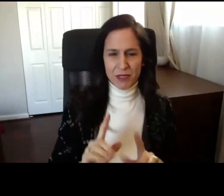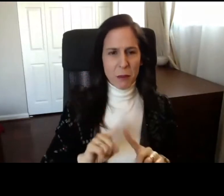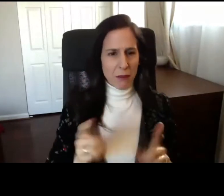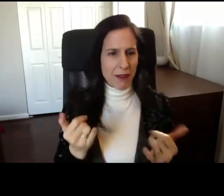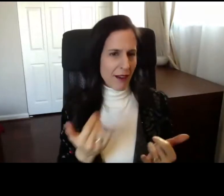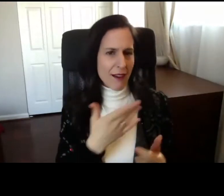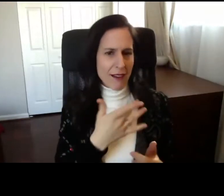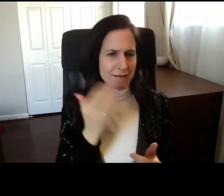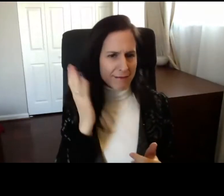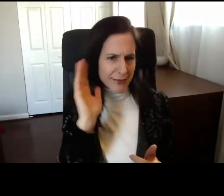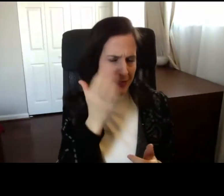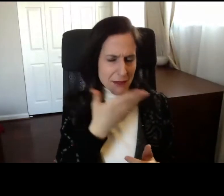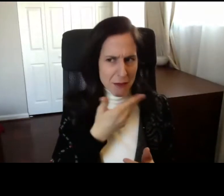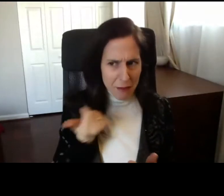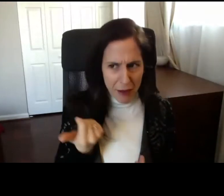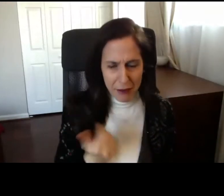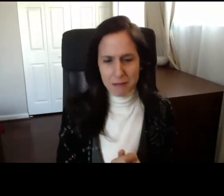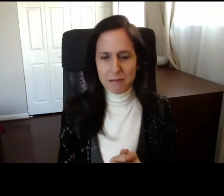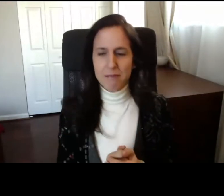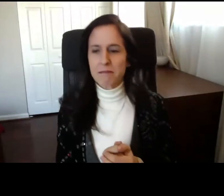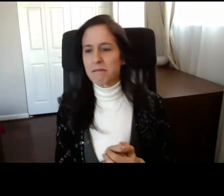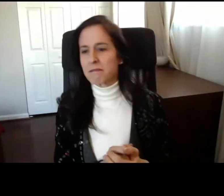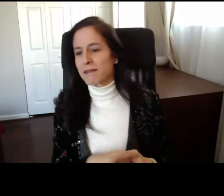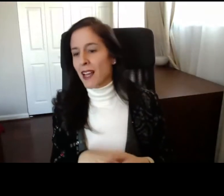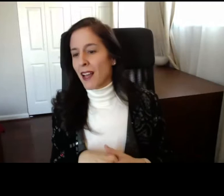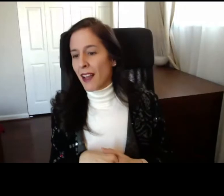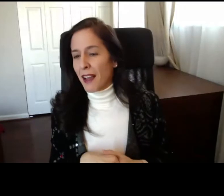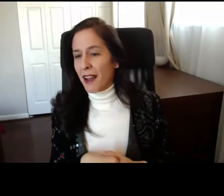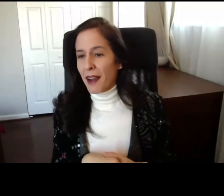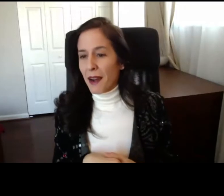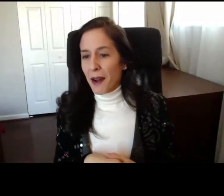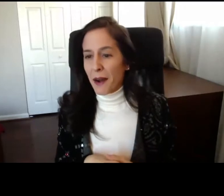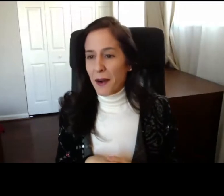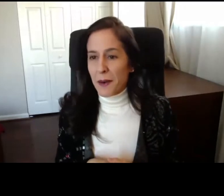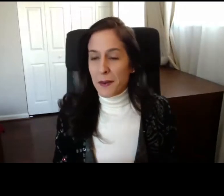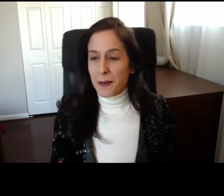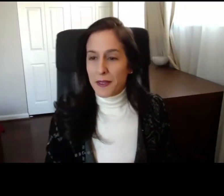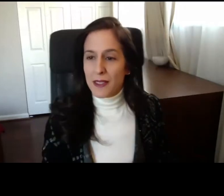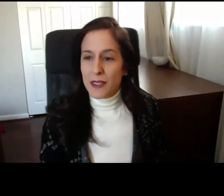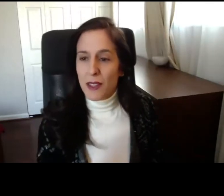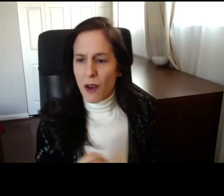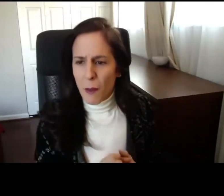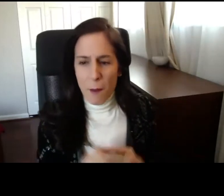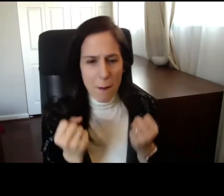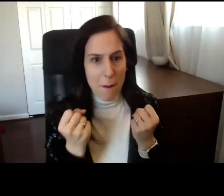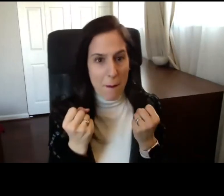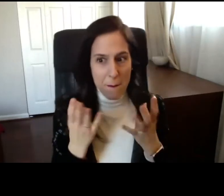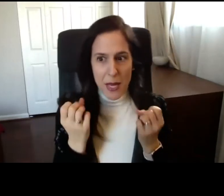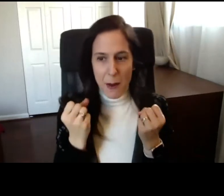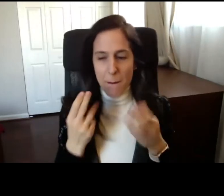this morning it was a little overcast but it looks better outside now